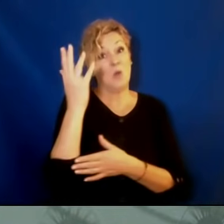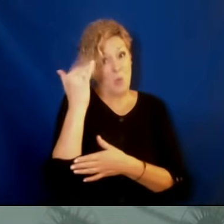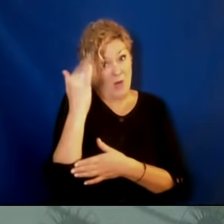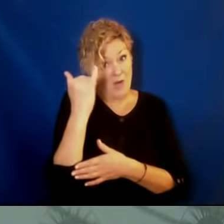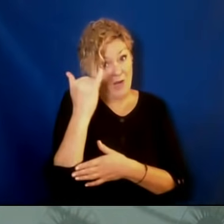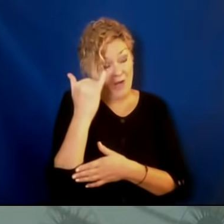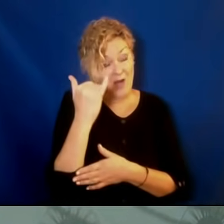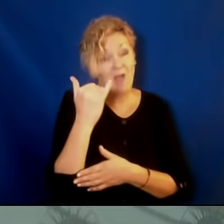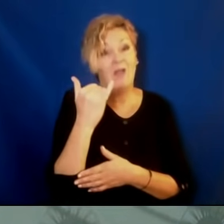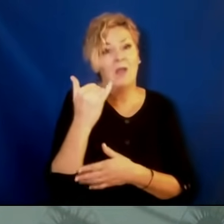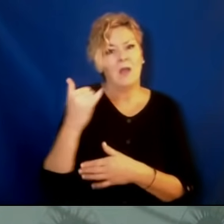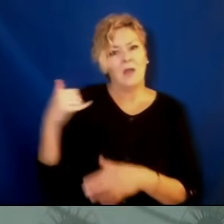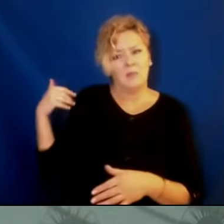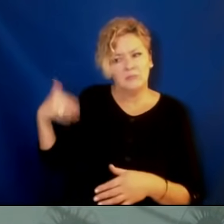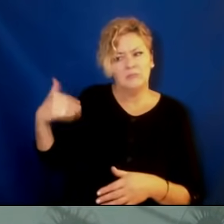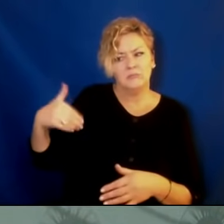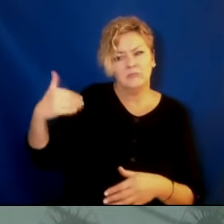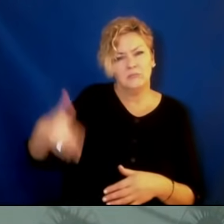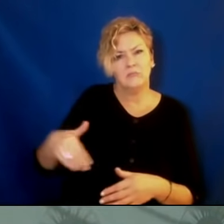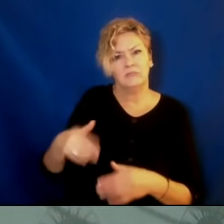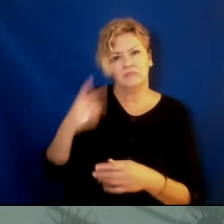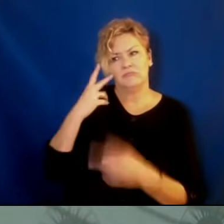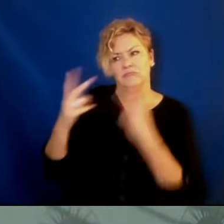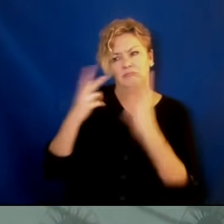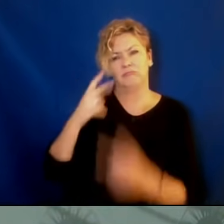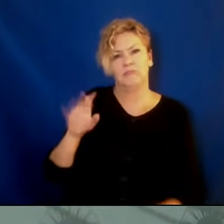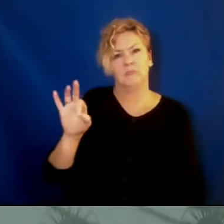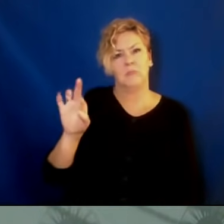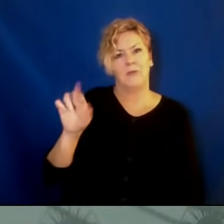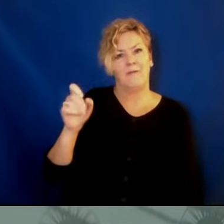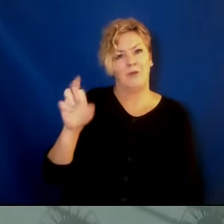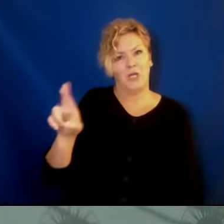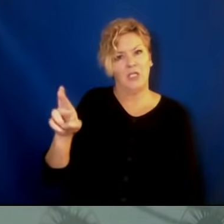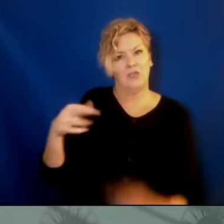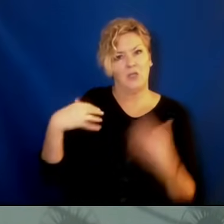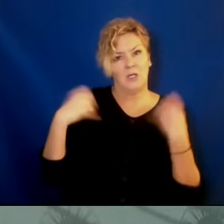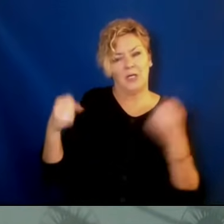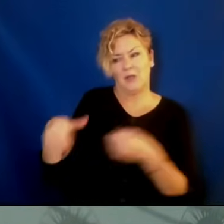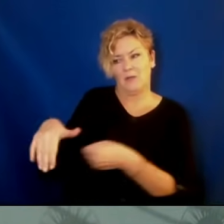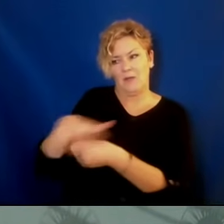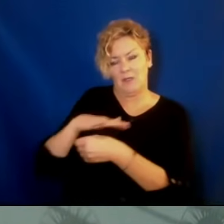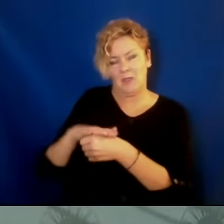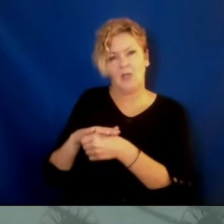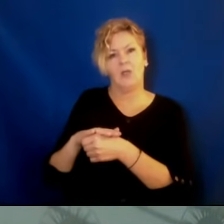Thank you, thank you for the question. The point I want to put into context here